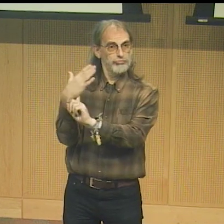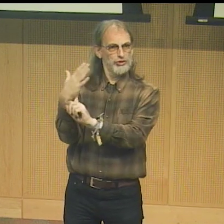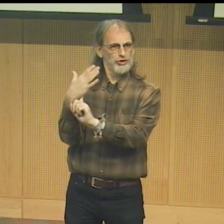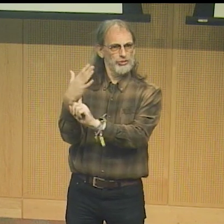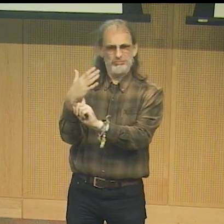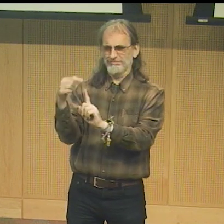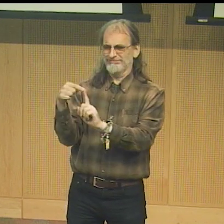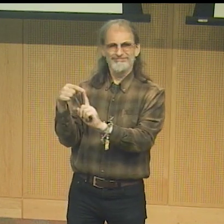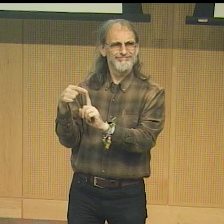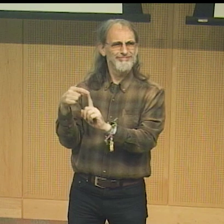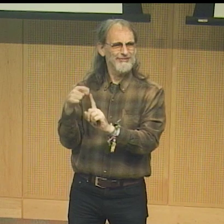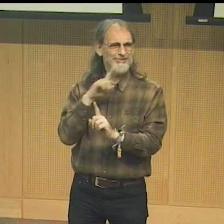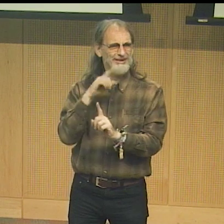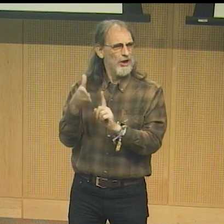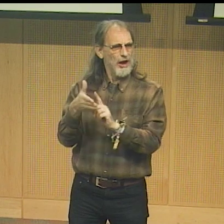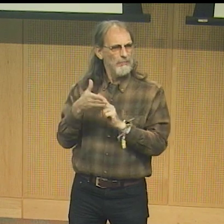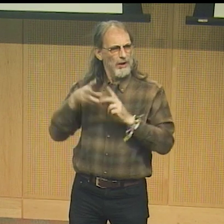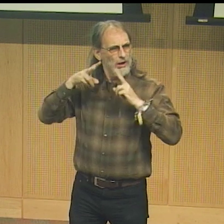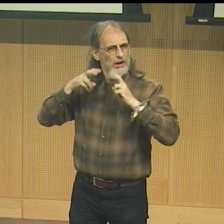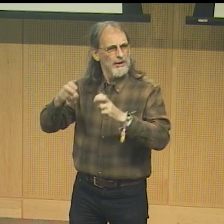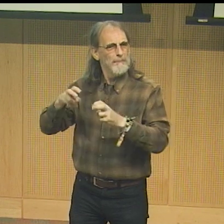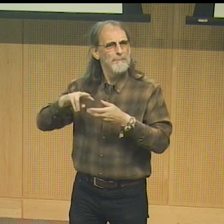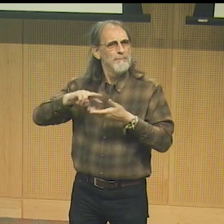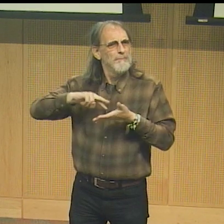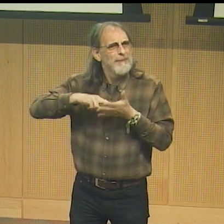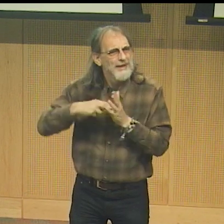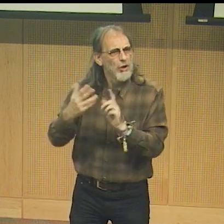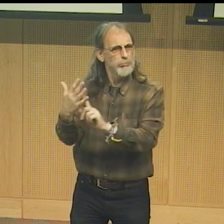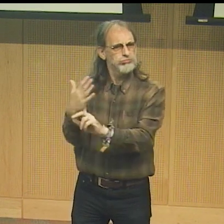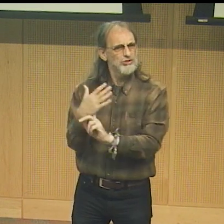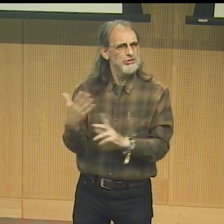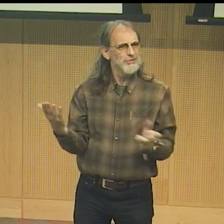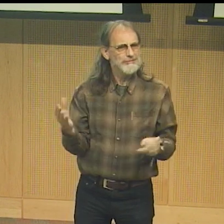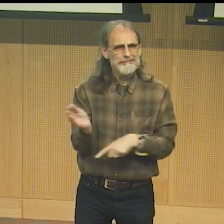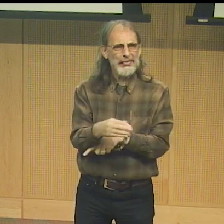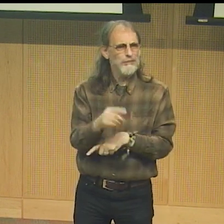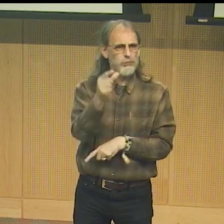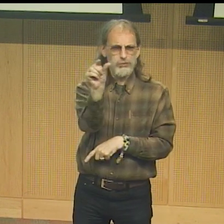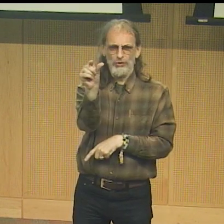We'll have an understanding not simply what it means as a single vocabulary word, but how it's impacted